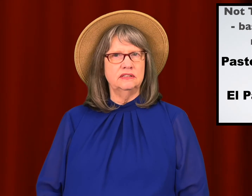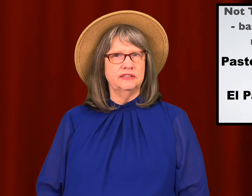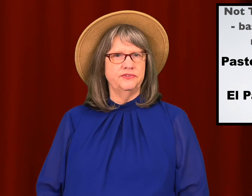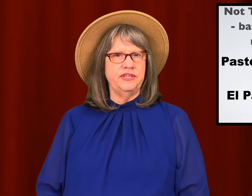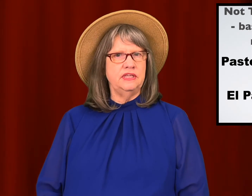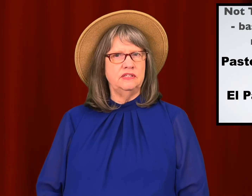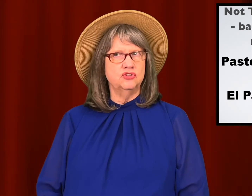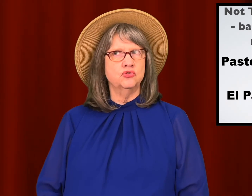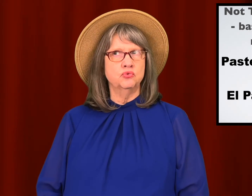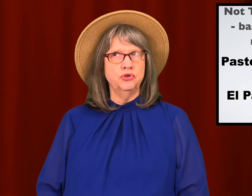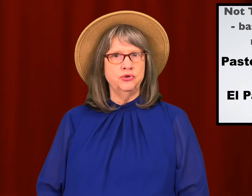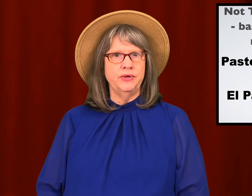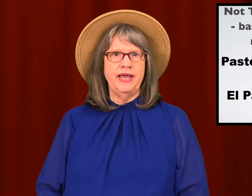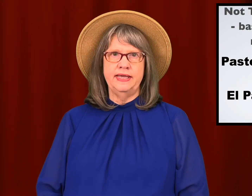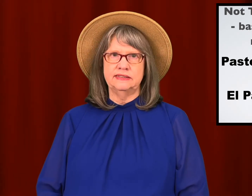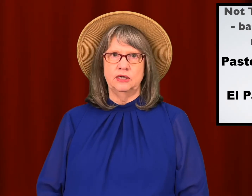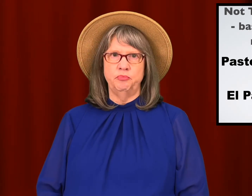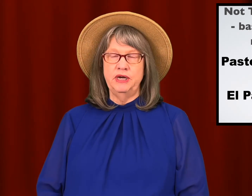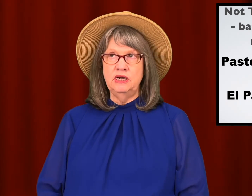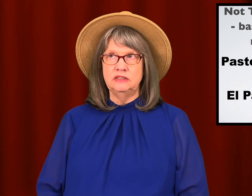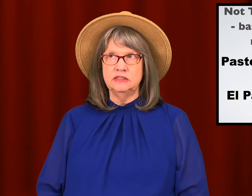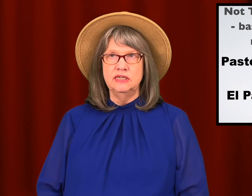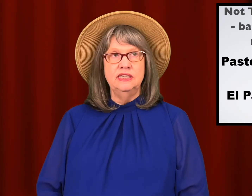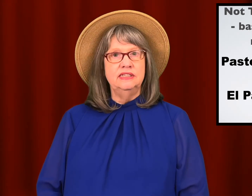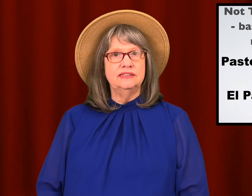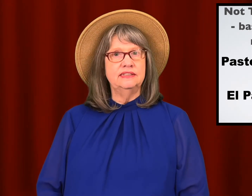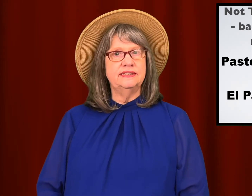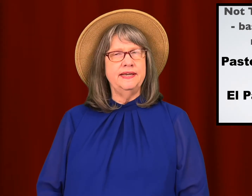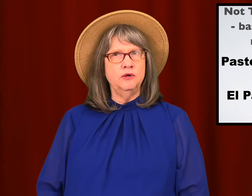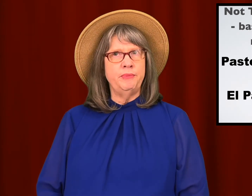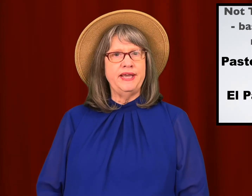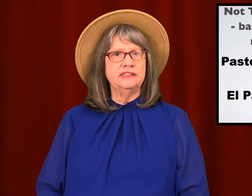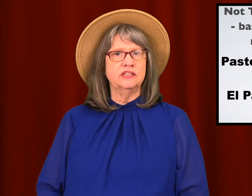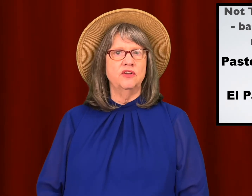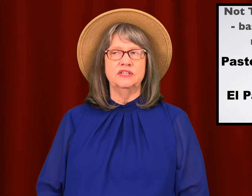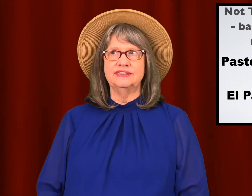consider these true ASL puns since they are based on the